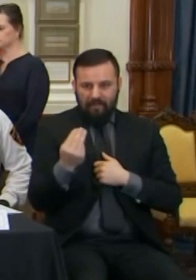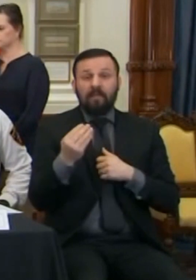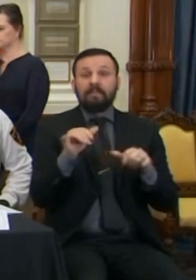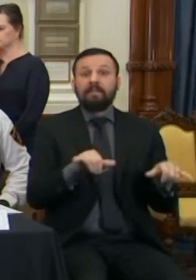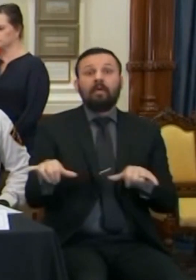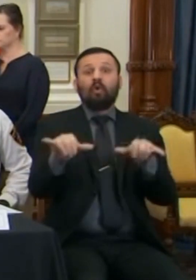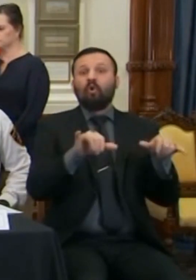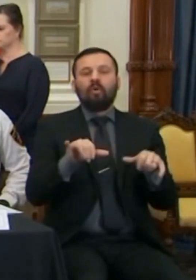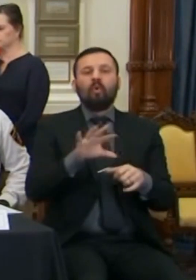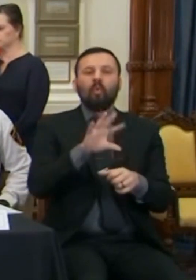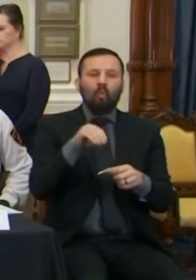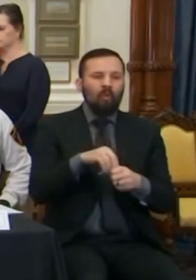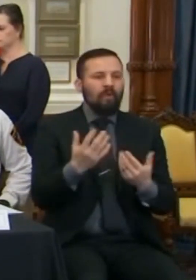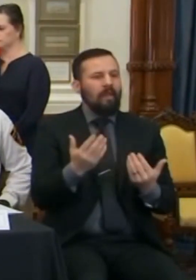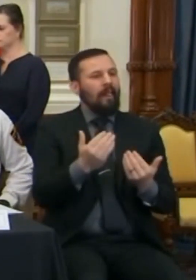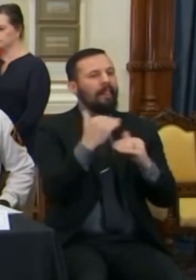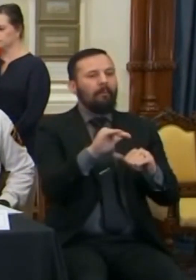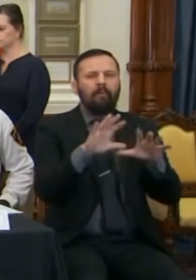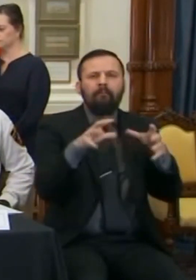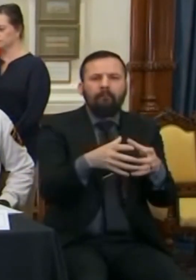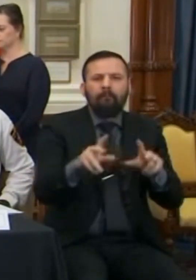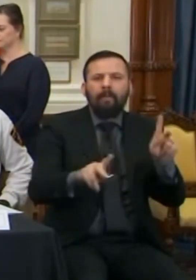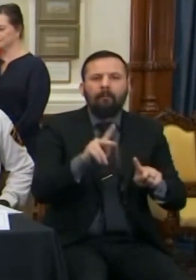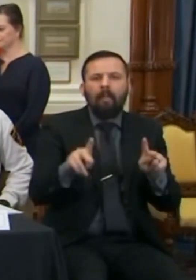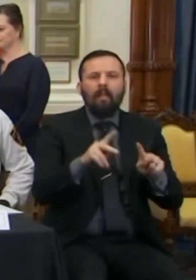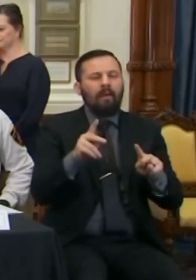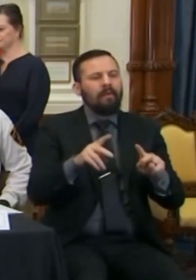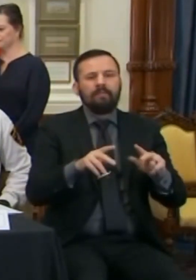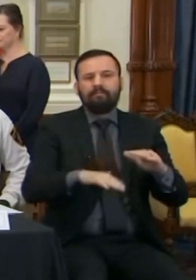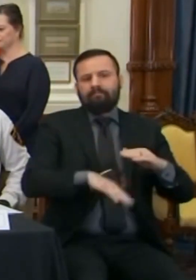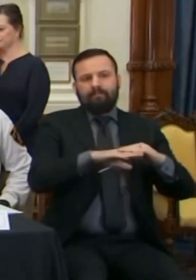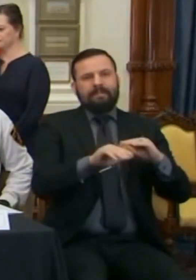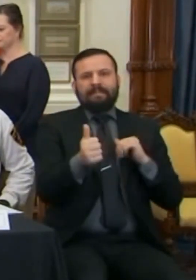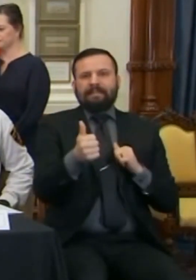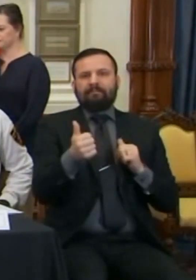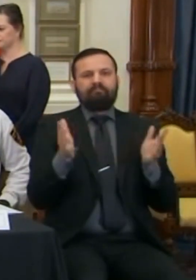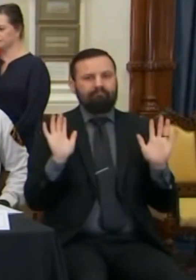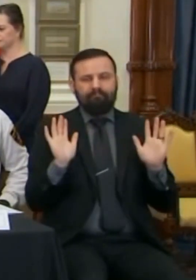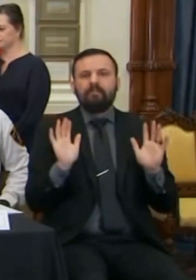including limiting gatherings of people to no more than 10 people putting